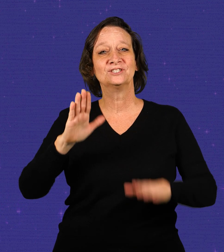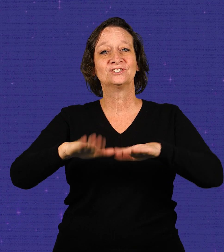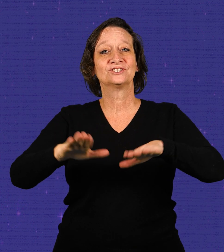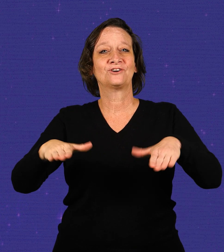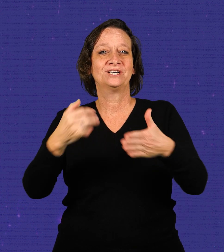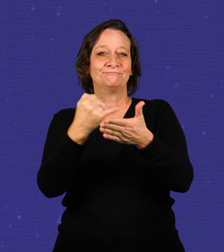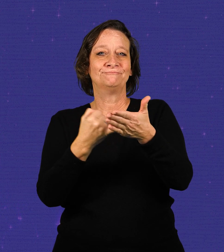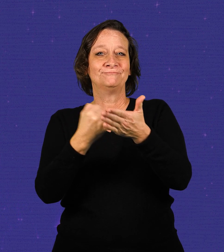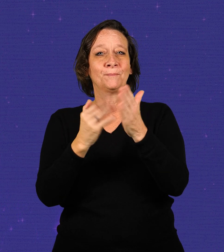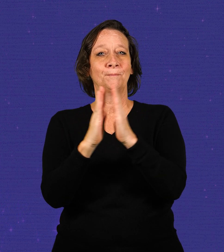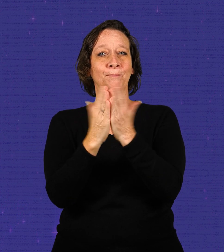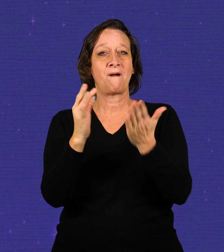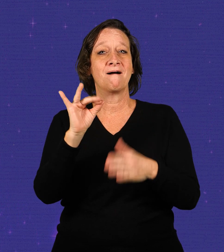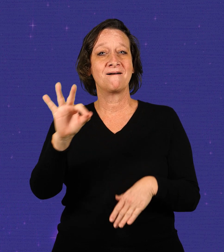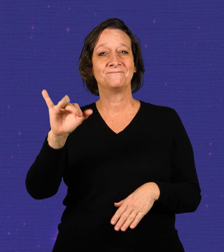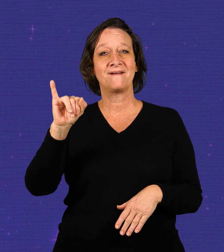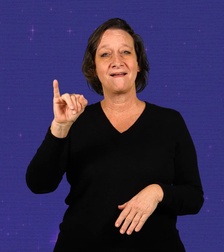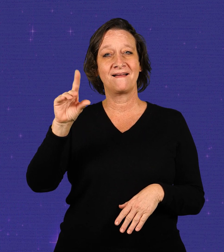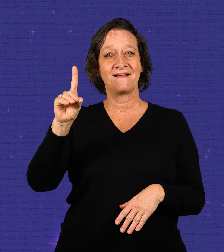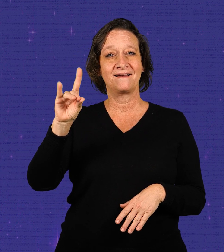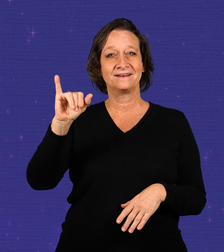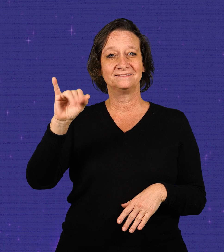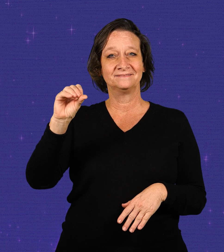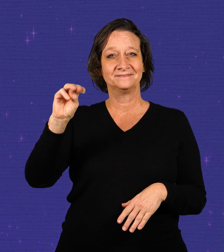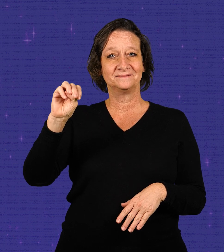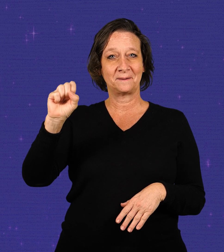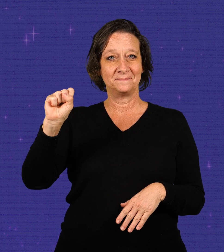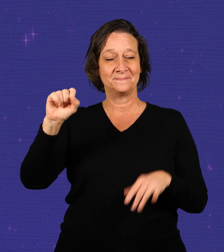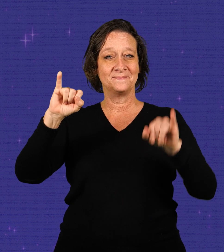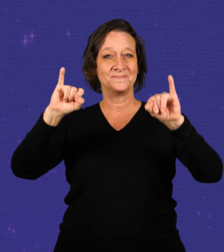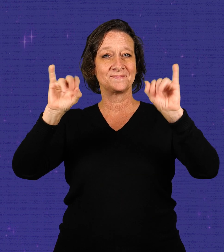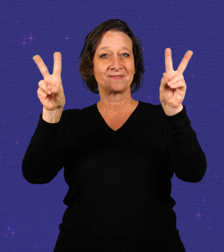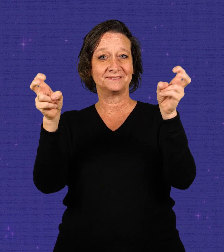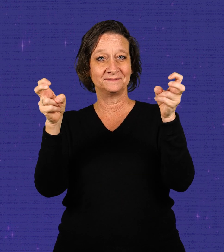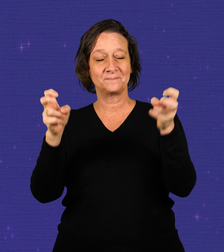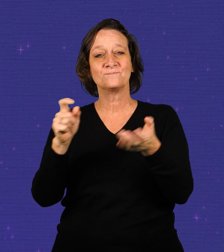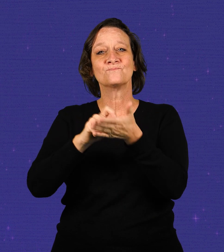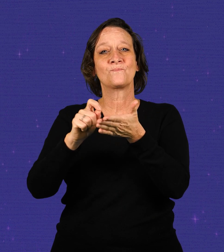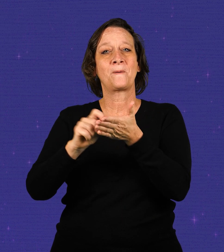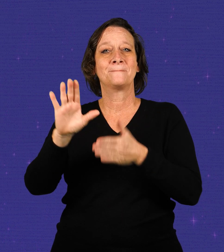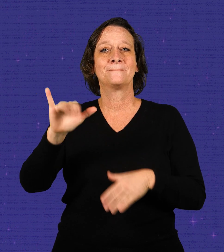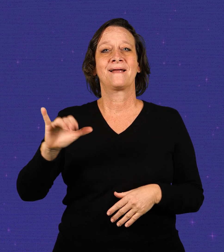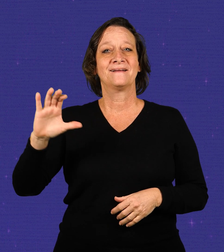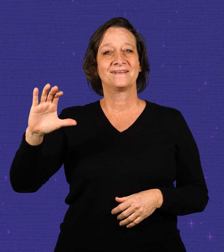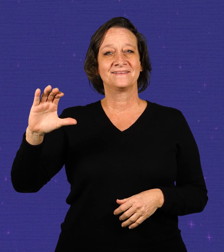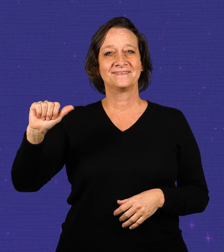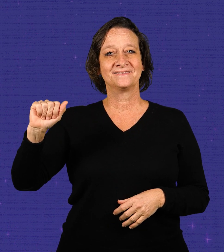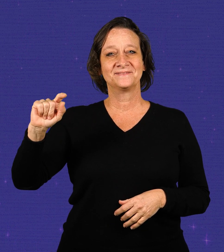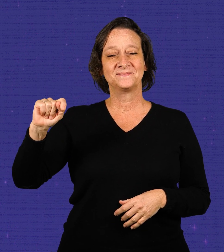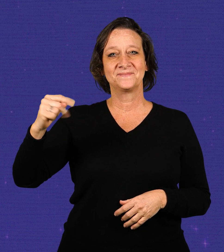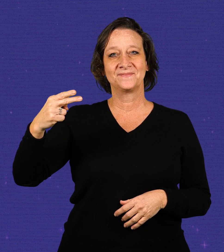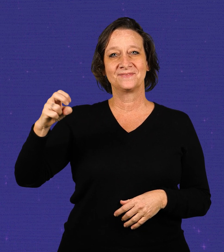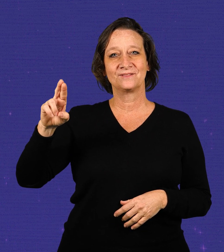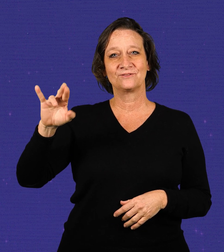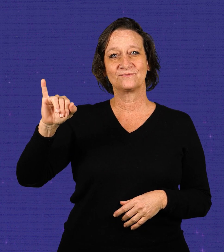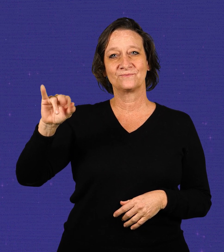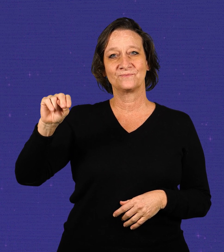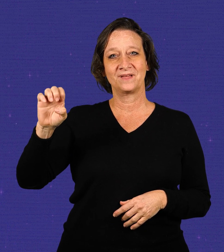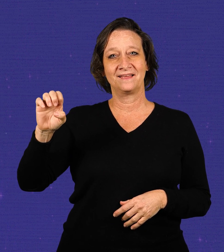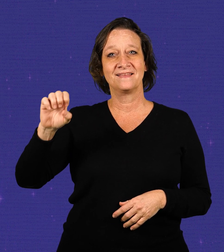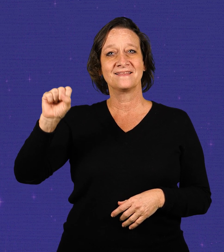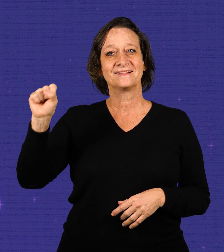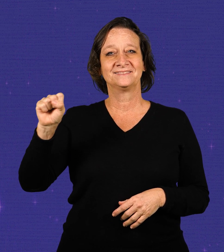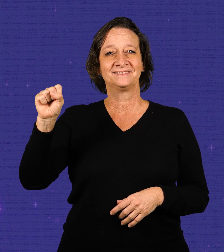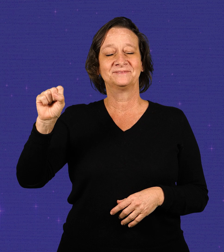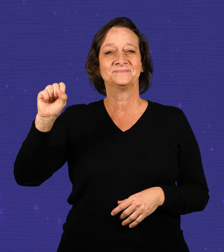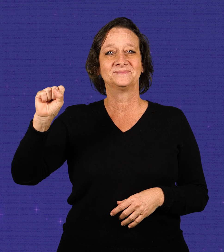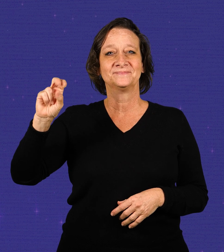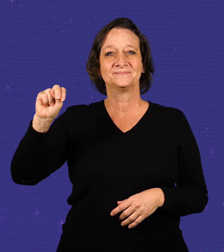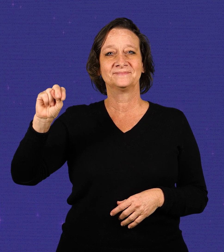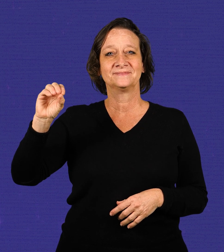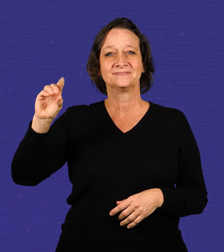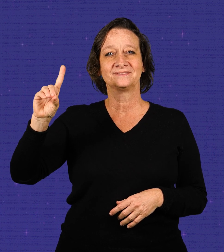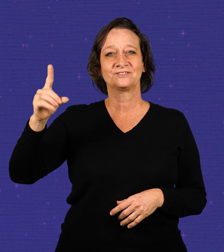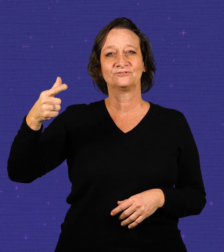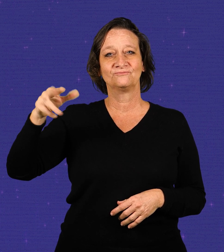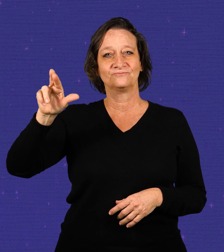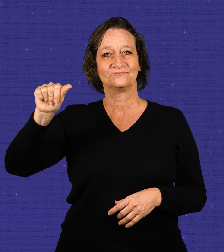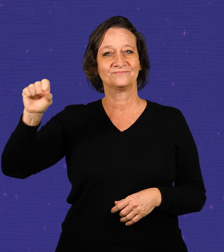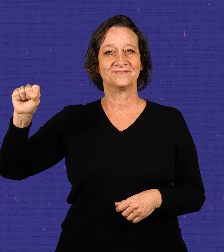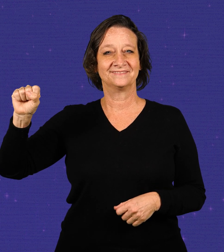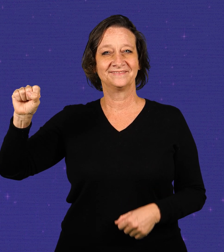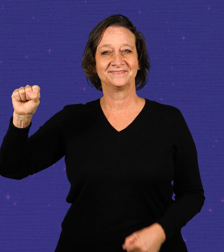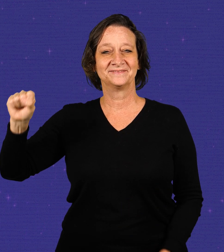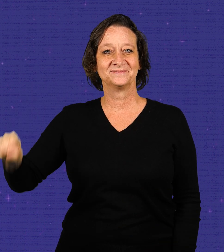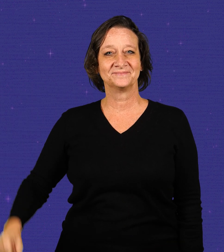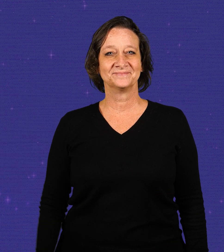A Children’s Illustrated Book of Idioms. Written by Catherine S. Snodgrass.